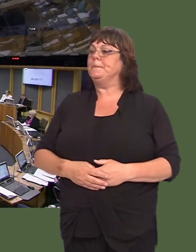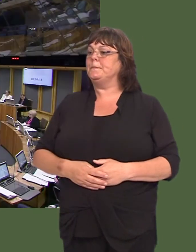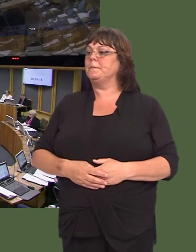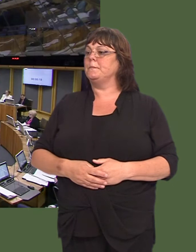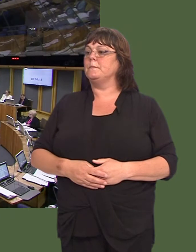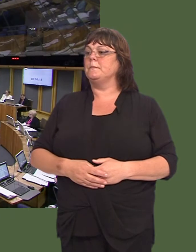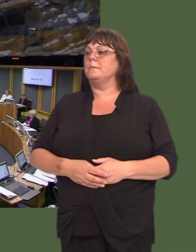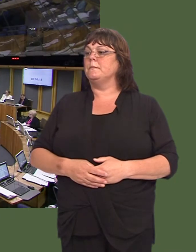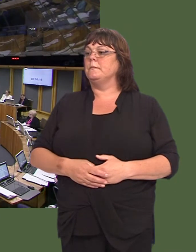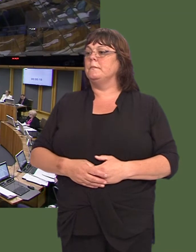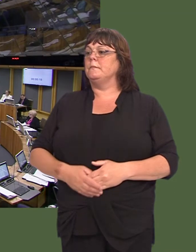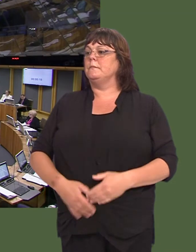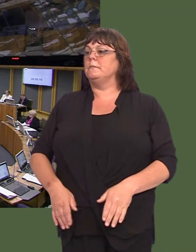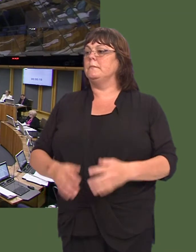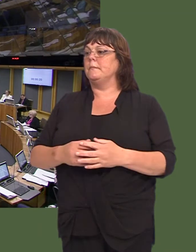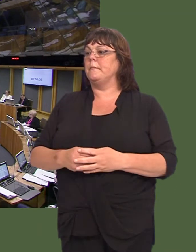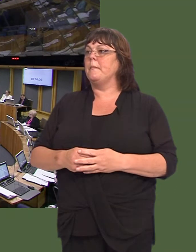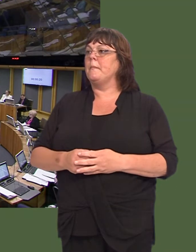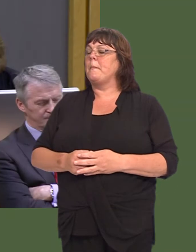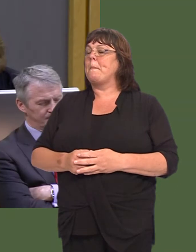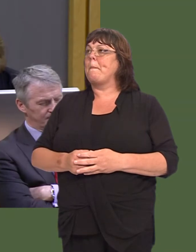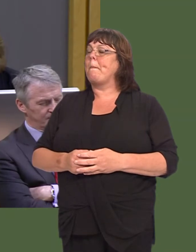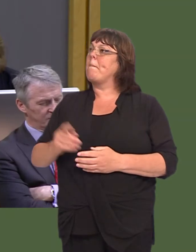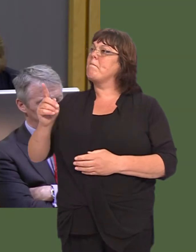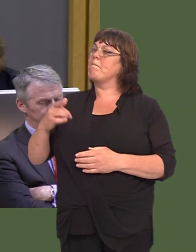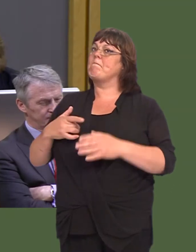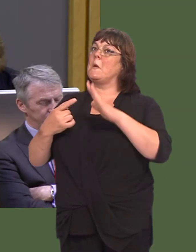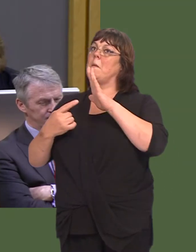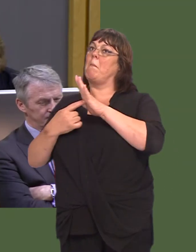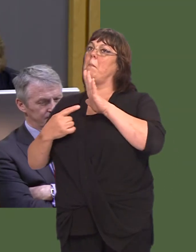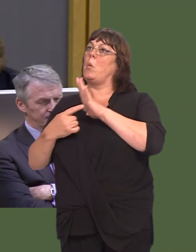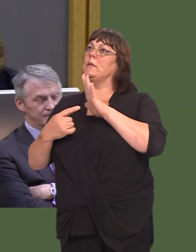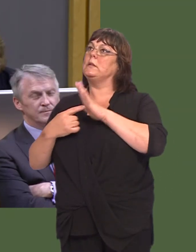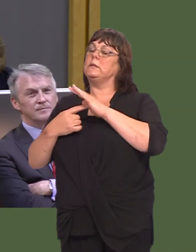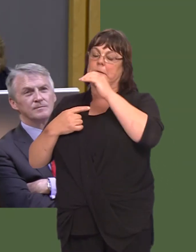I believe it is really important, for reasons I think all Members here would recognise,